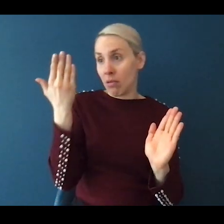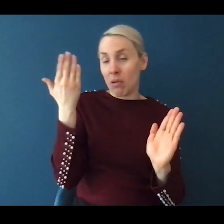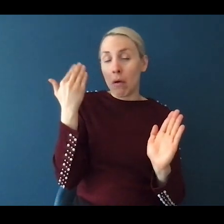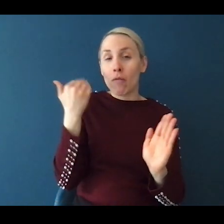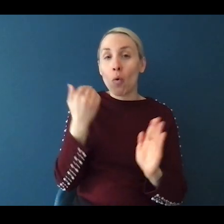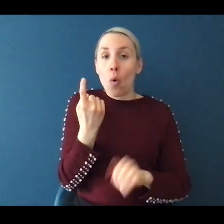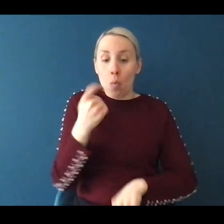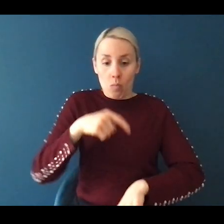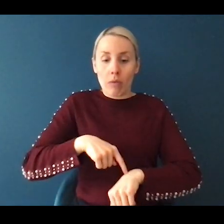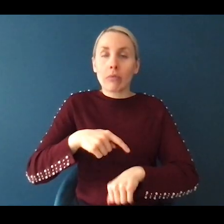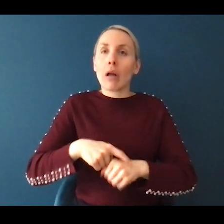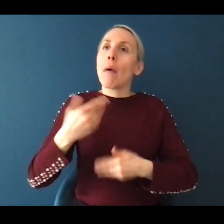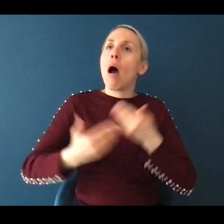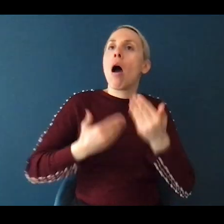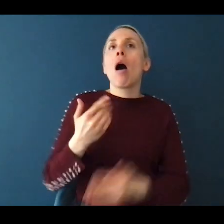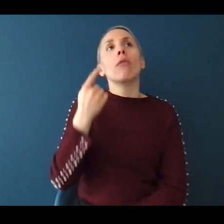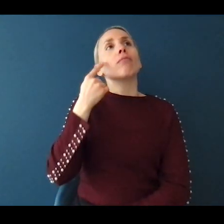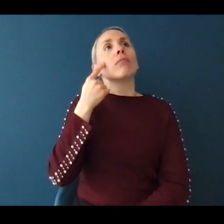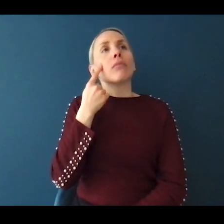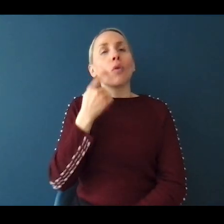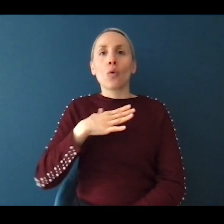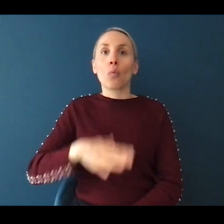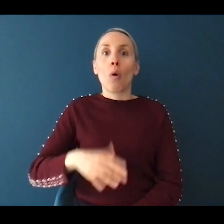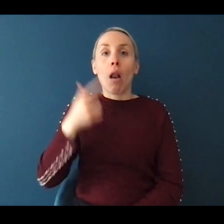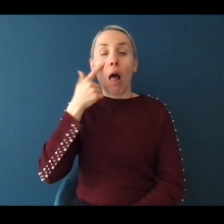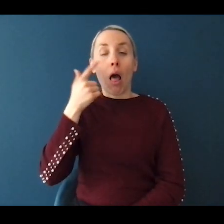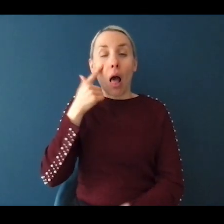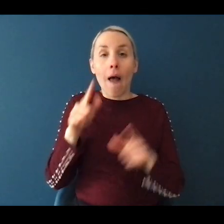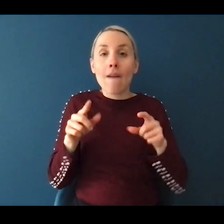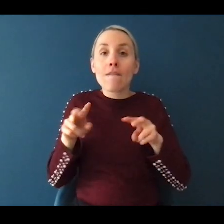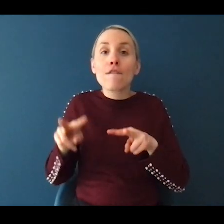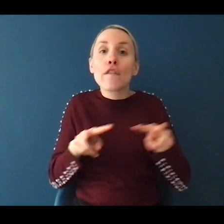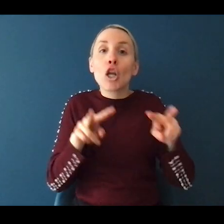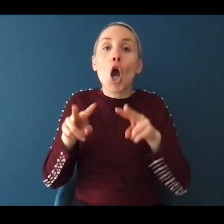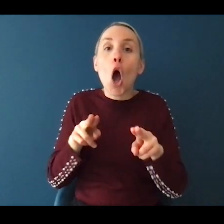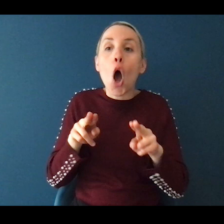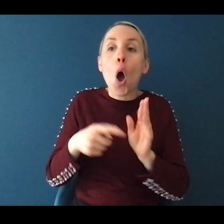video at the end but I felt like I could I could explore that and that actually ended